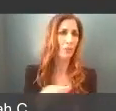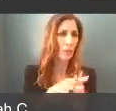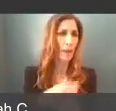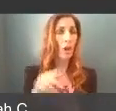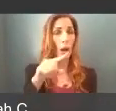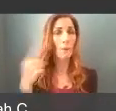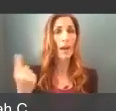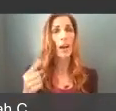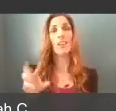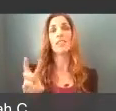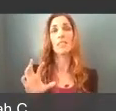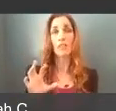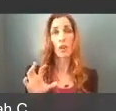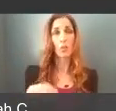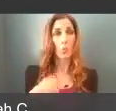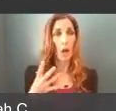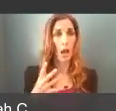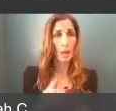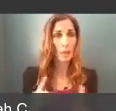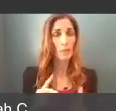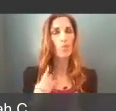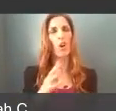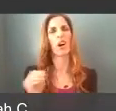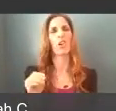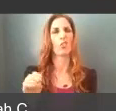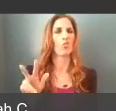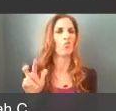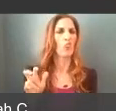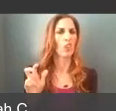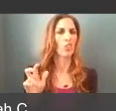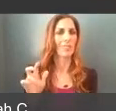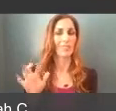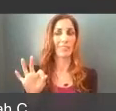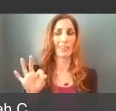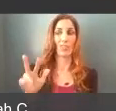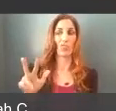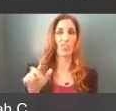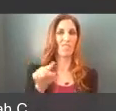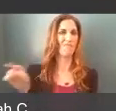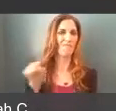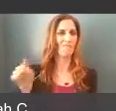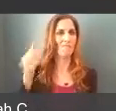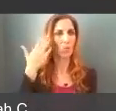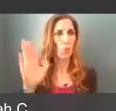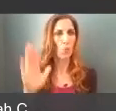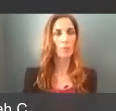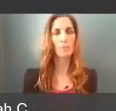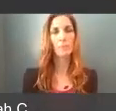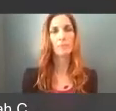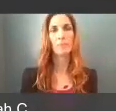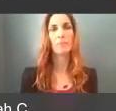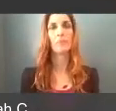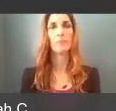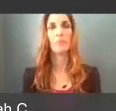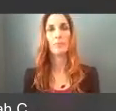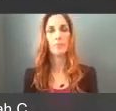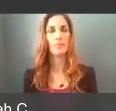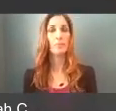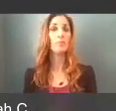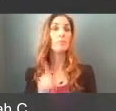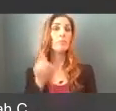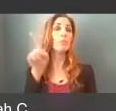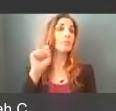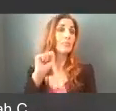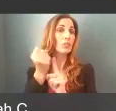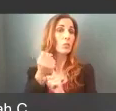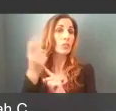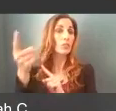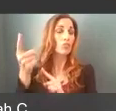white, and 397 unknown. The situation remains stable at the Montgomery County Correctional Facility.